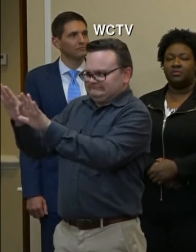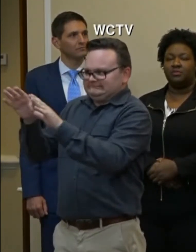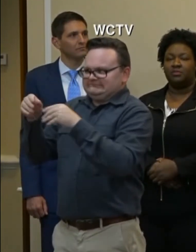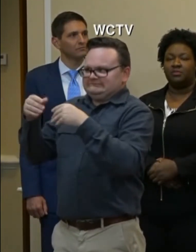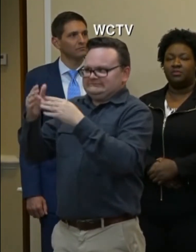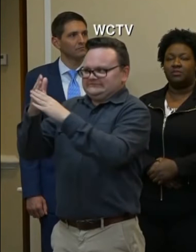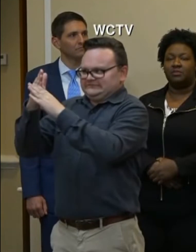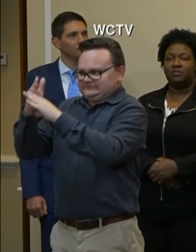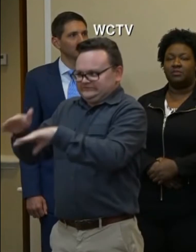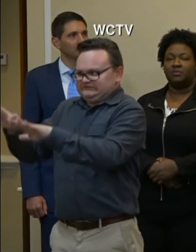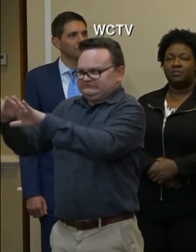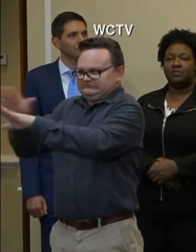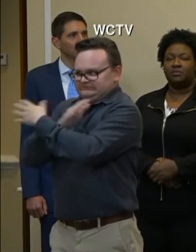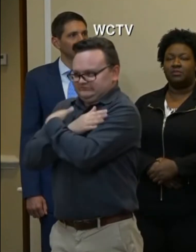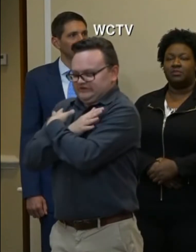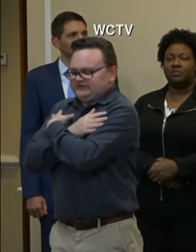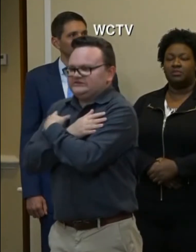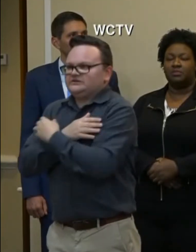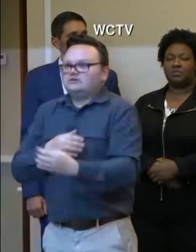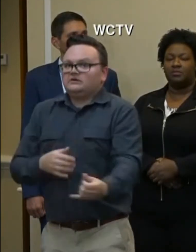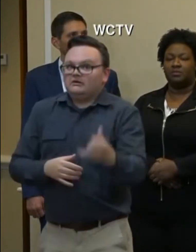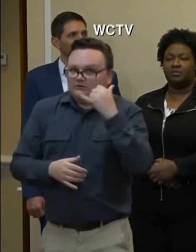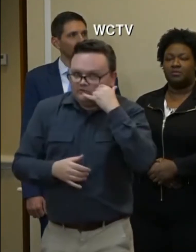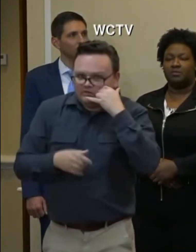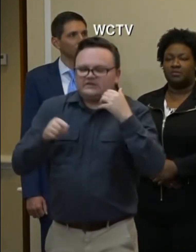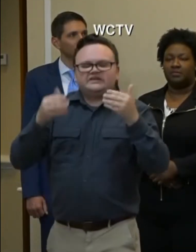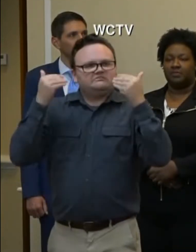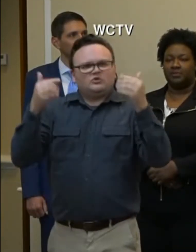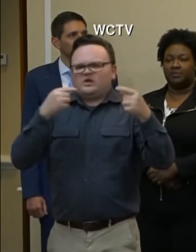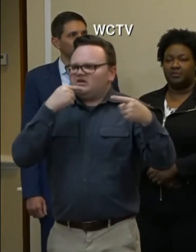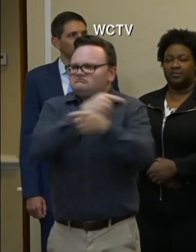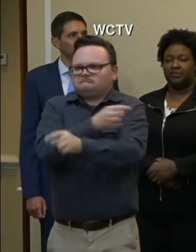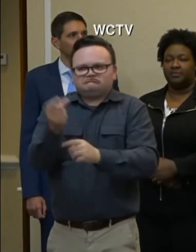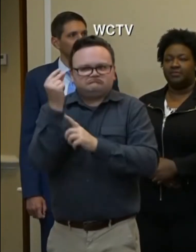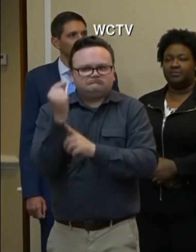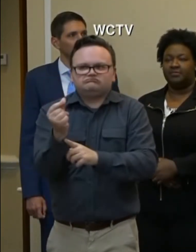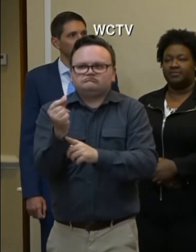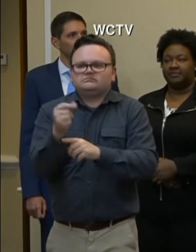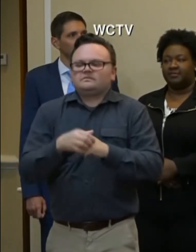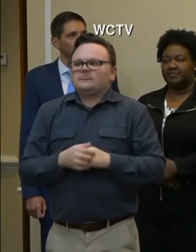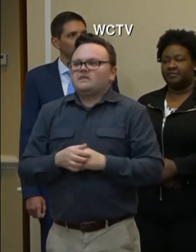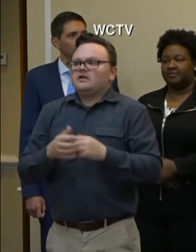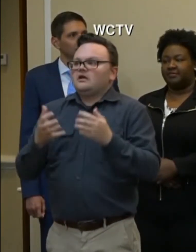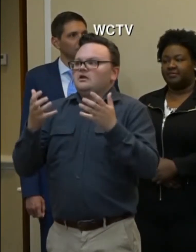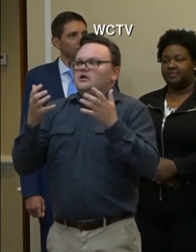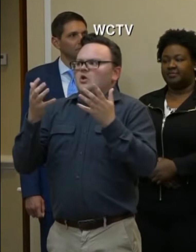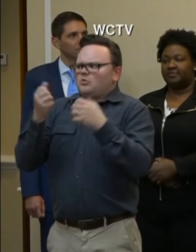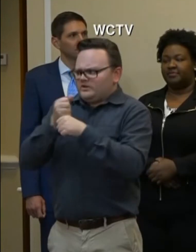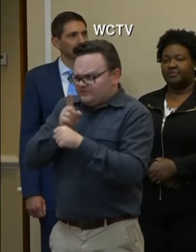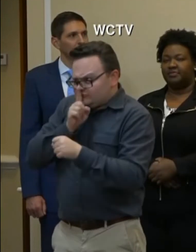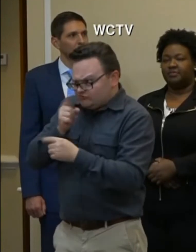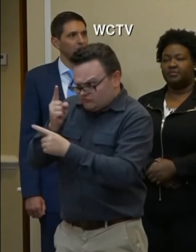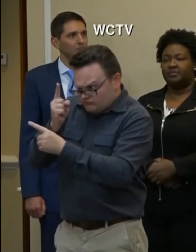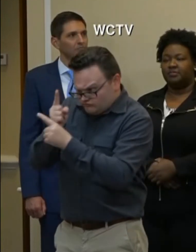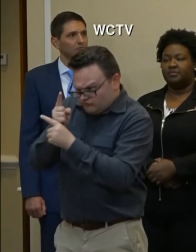we can but yeah I said get it out get it out as quickly as you can obviously you don't want to be reckless you want it to be reliable but I think